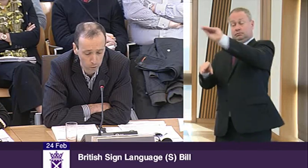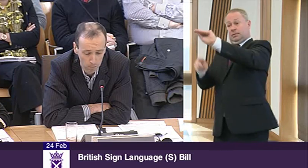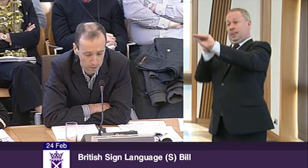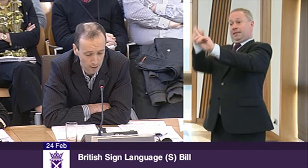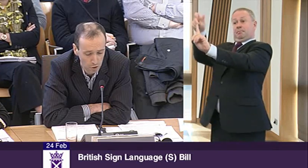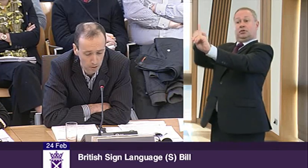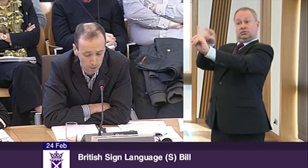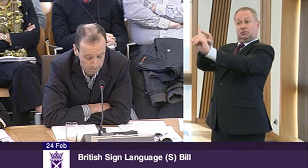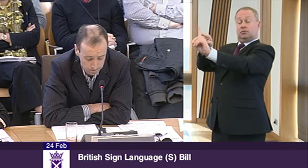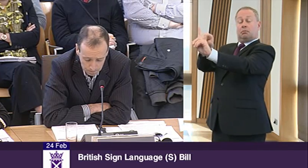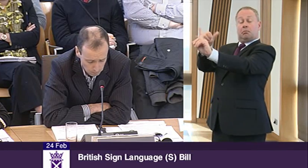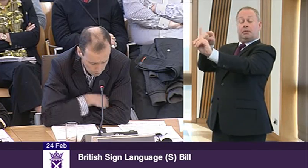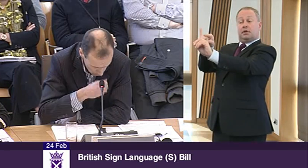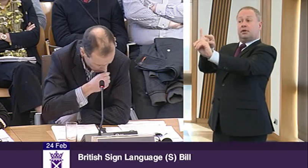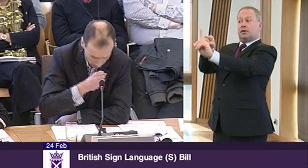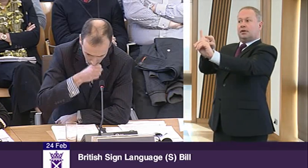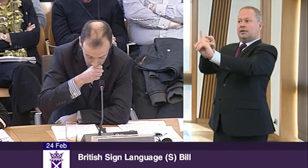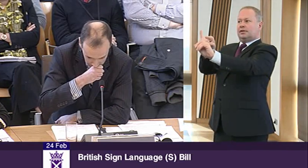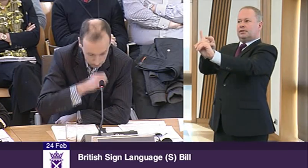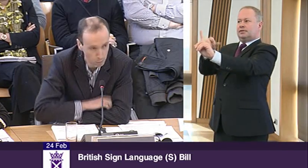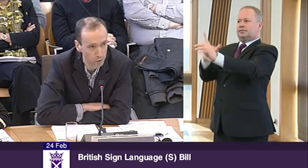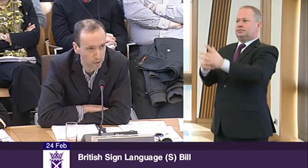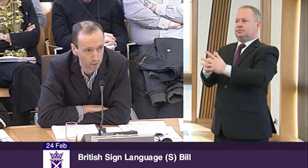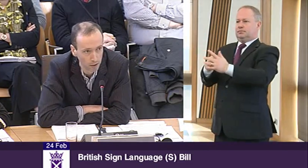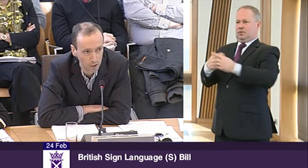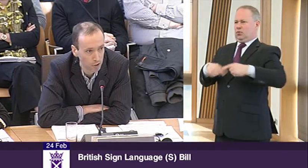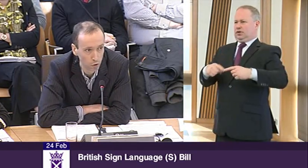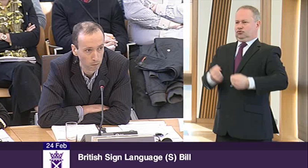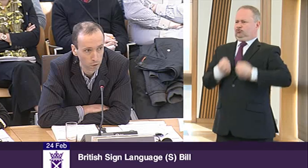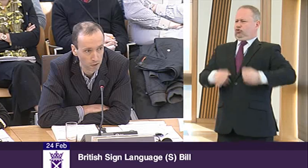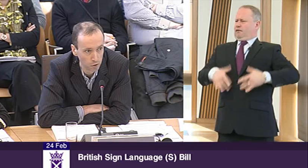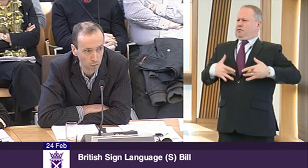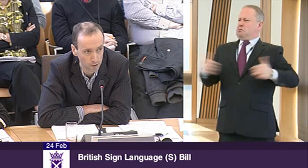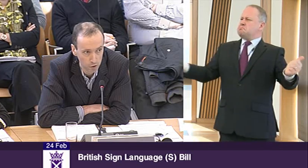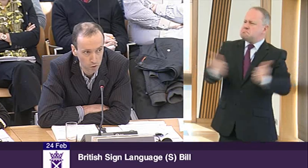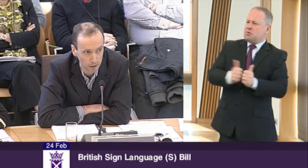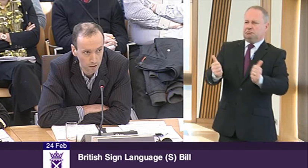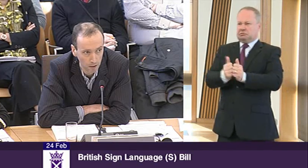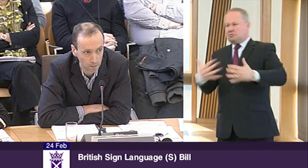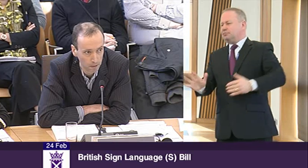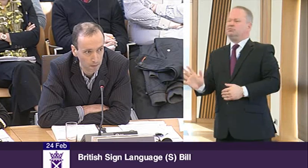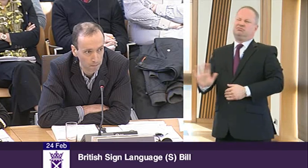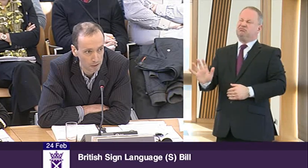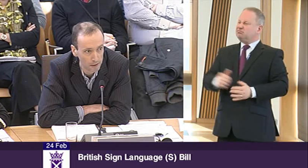within his portfolio. However, we do not have a strong view as to whether there should be